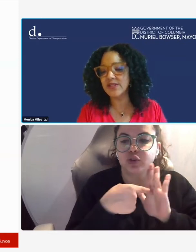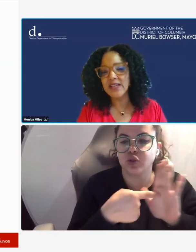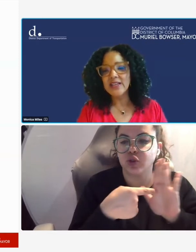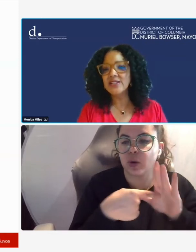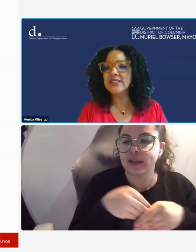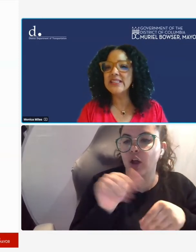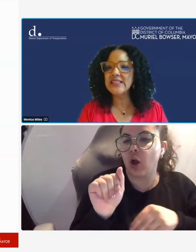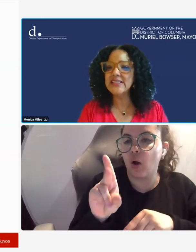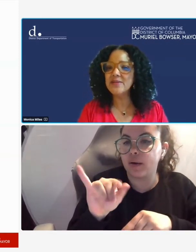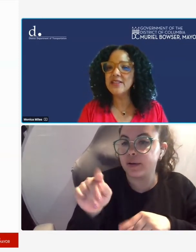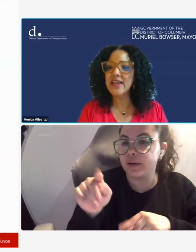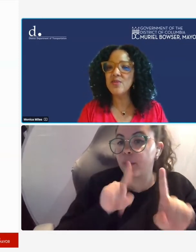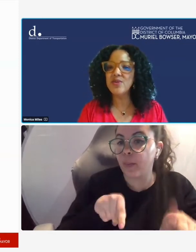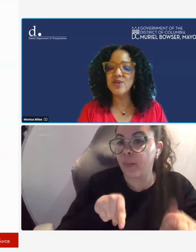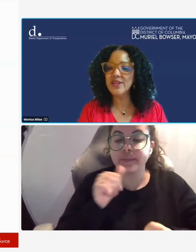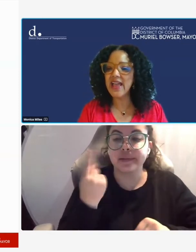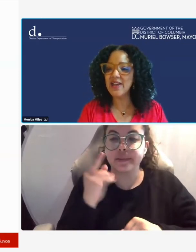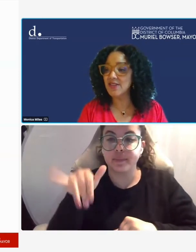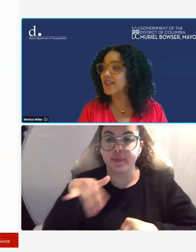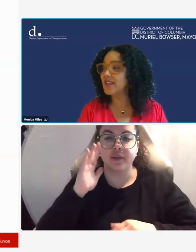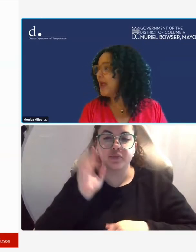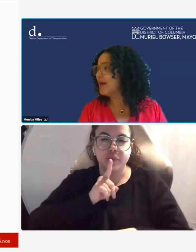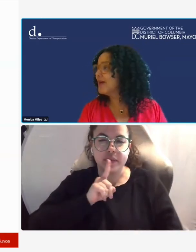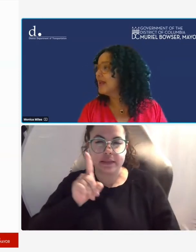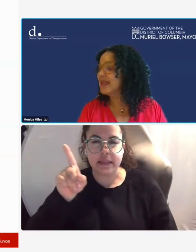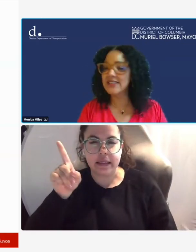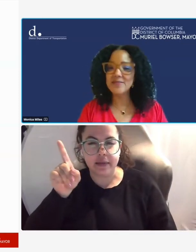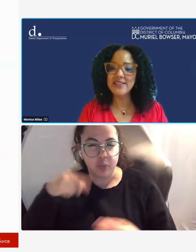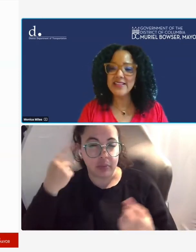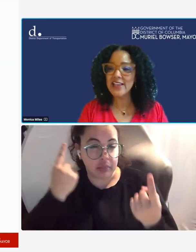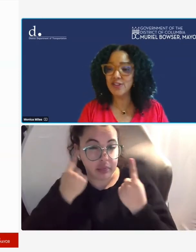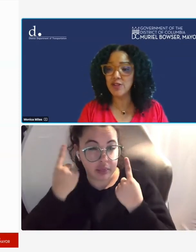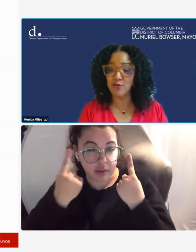so it's not something that we really have to think about it's something that is really right in front